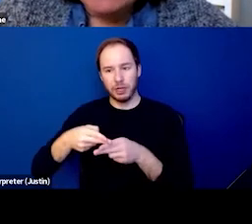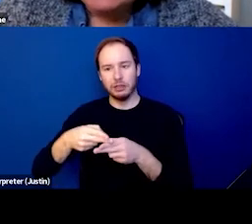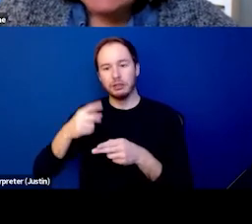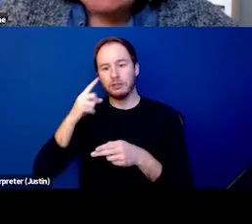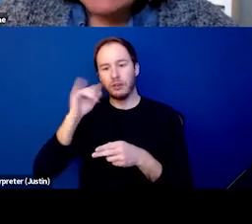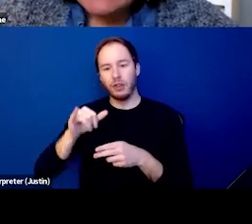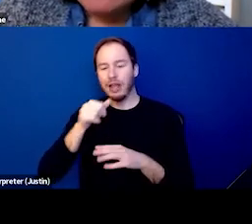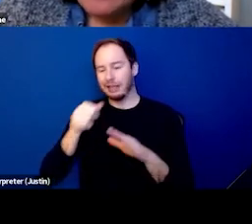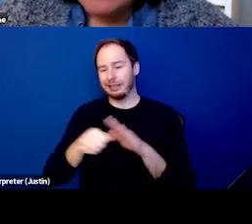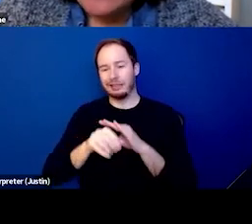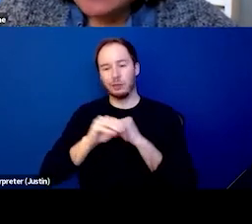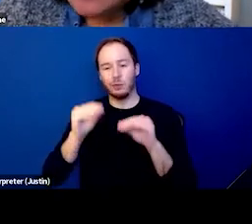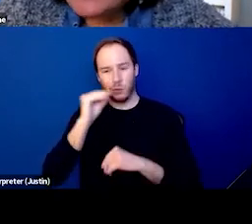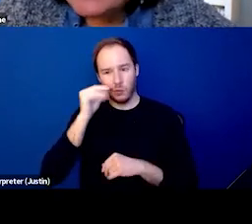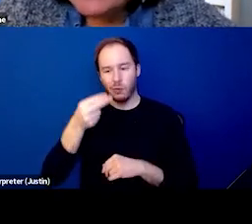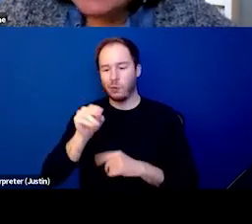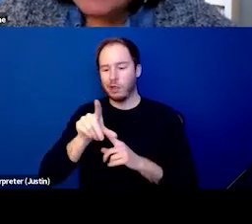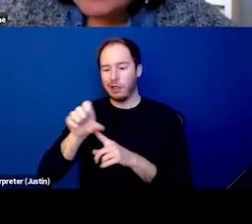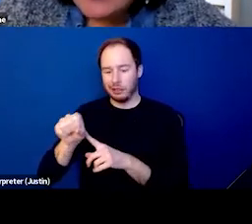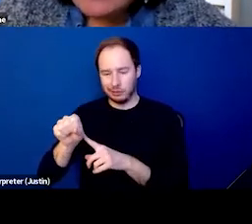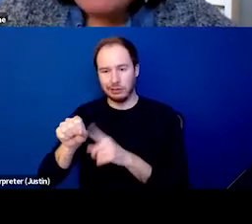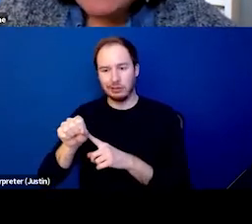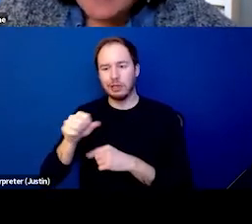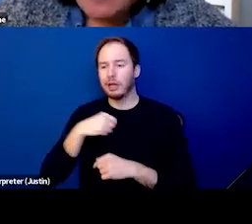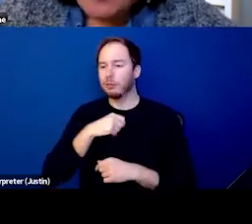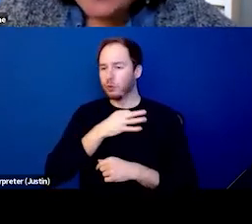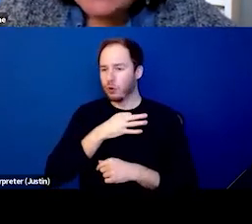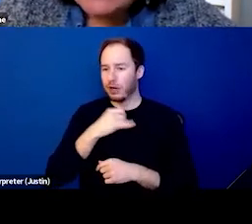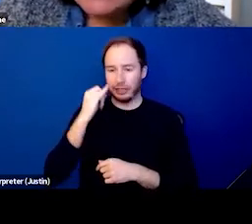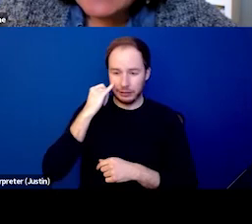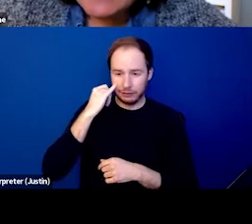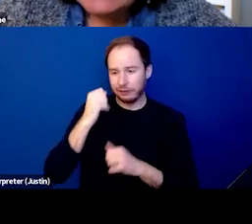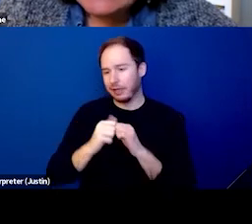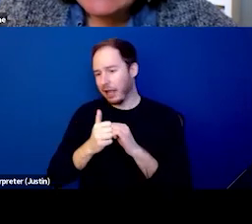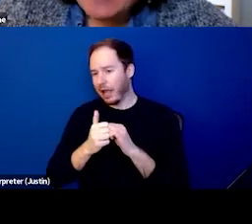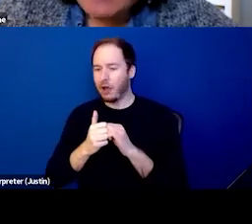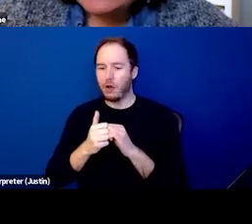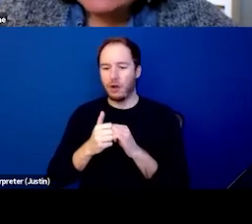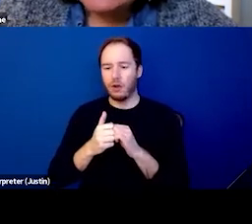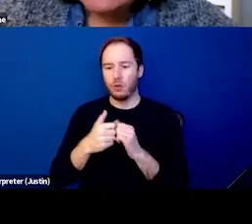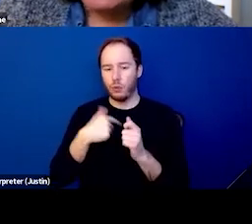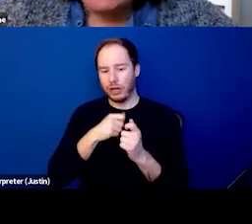So in survey data regarding hidden homelessness, I'm wondering if and how questions tease out doubling up